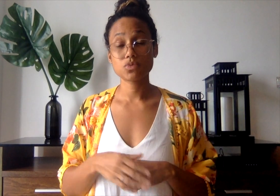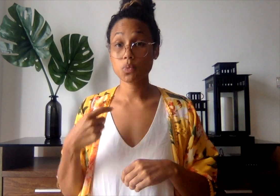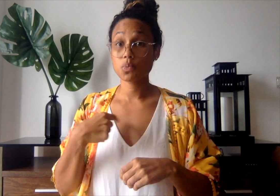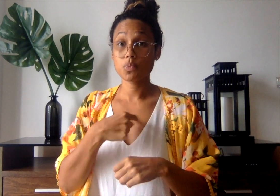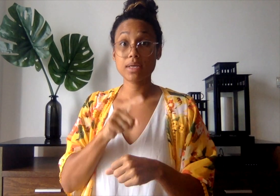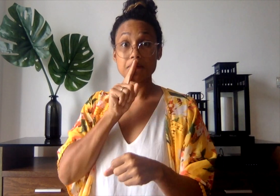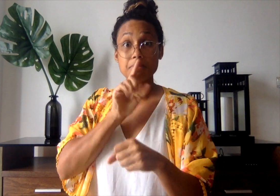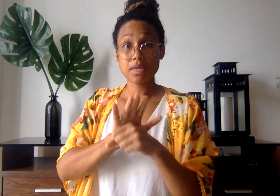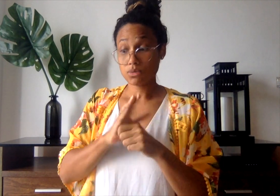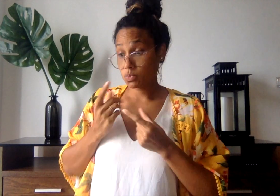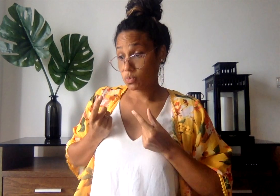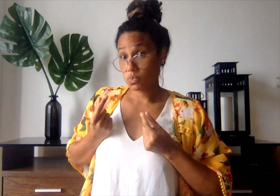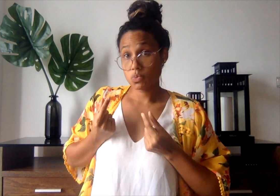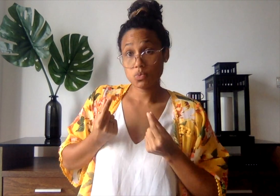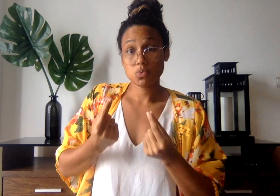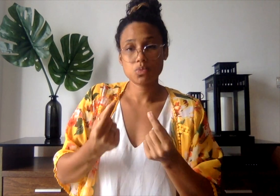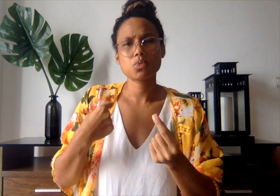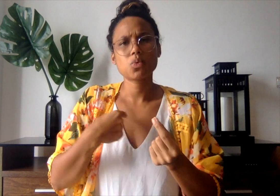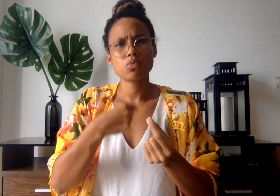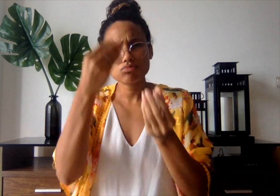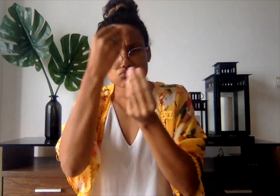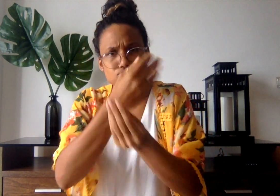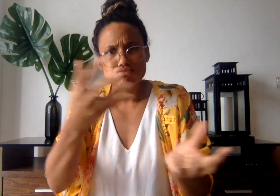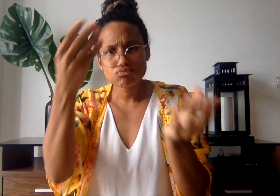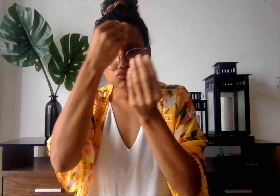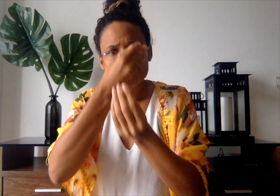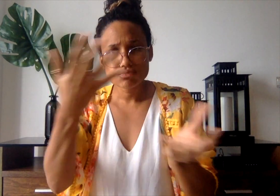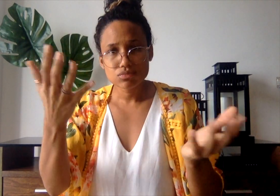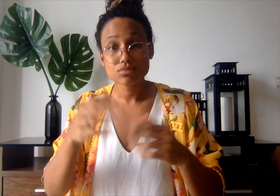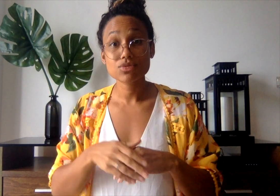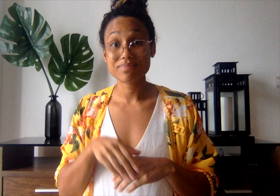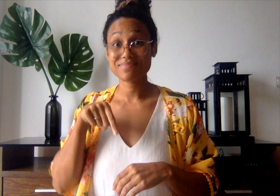As part of our accountability, we committed to transparency with our stakeholders on our findings and action plans.